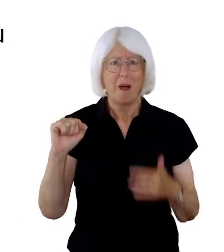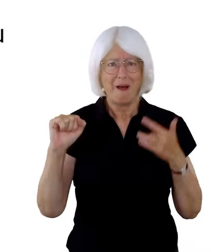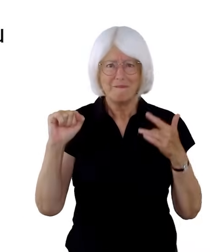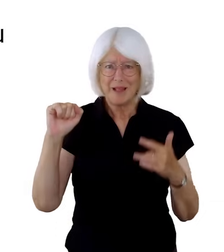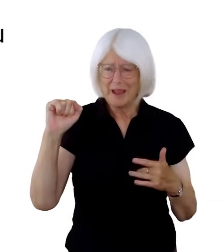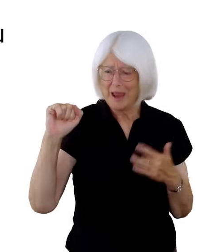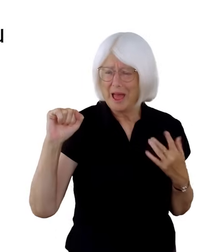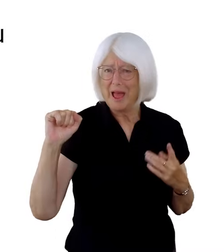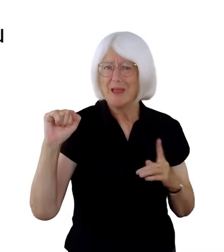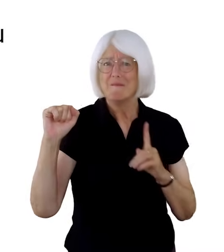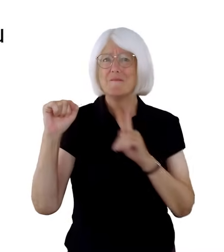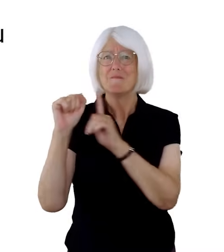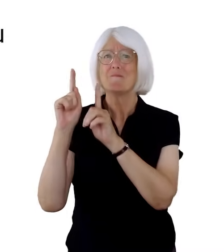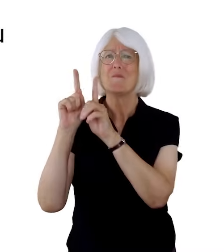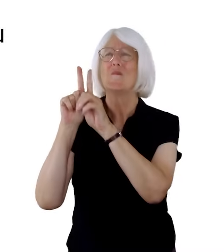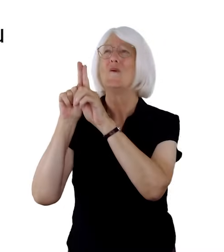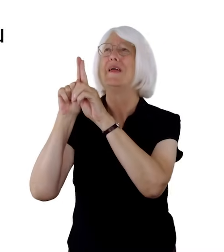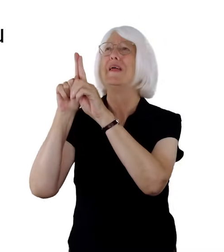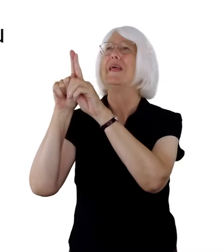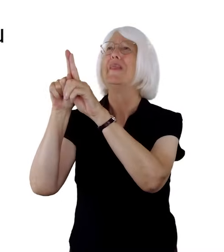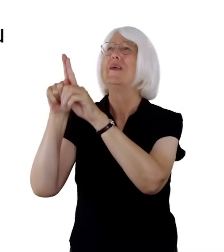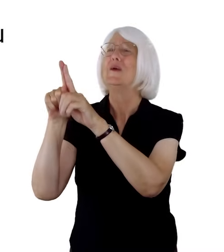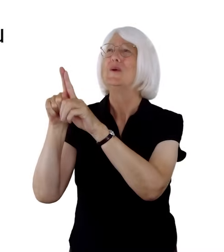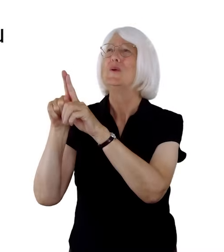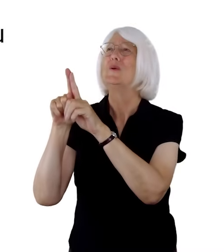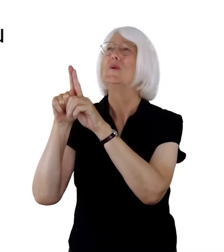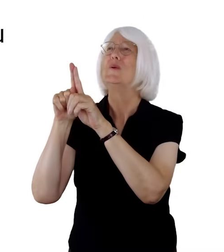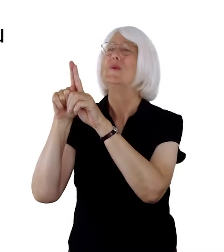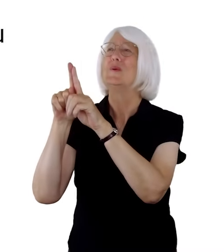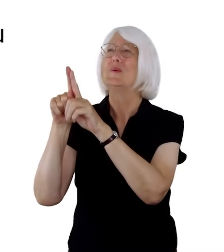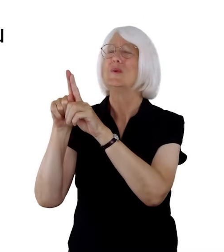Hope of a life spent with you